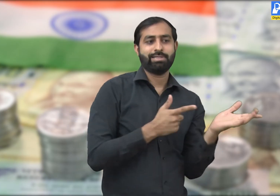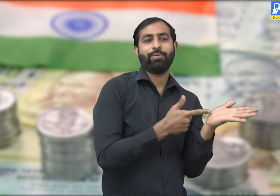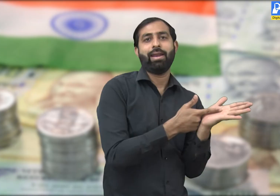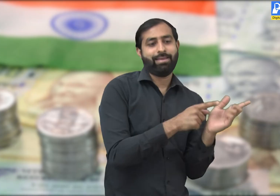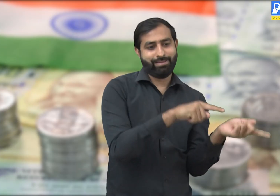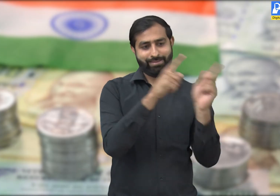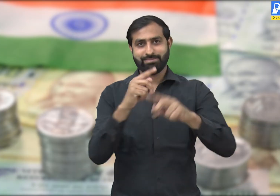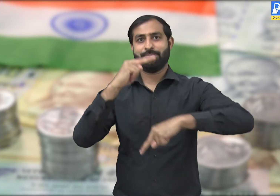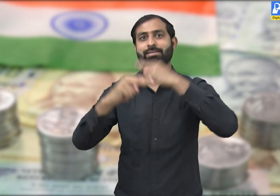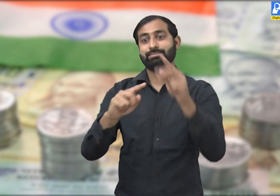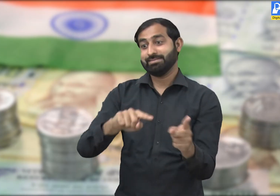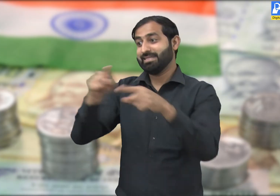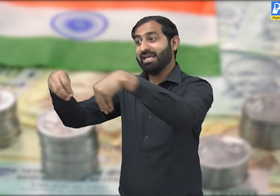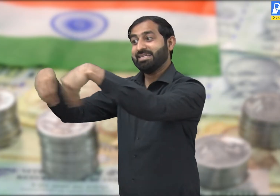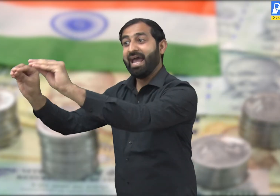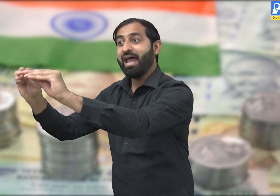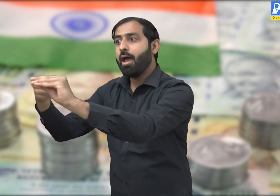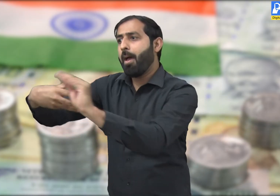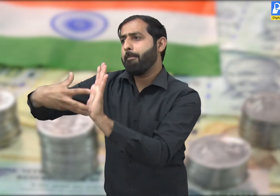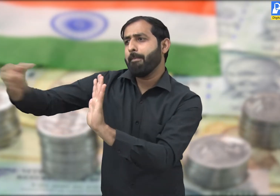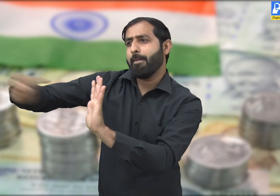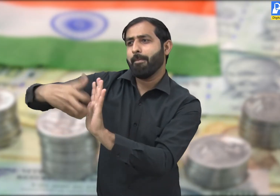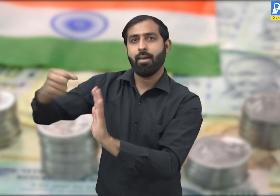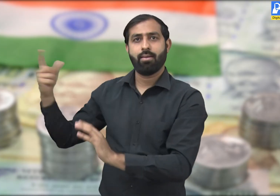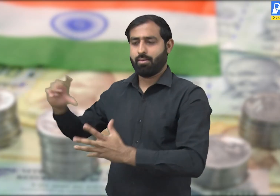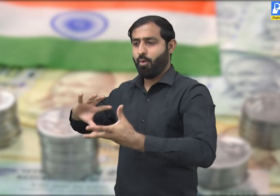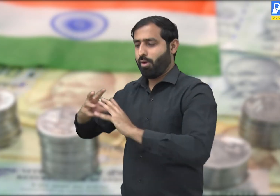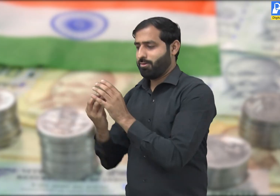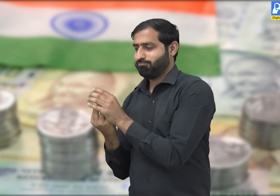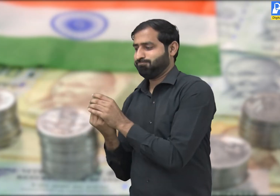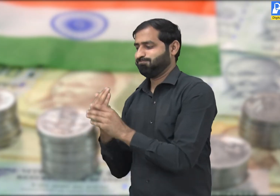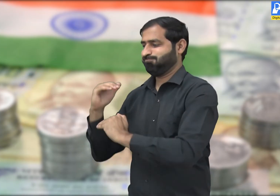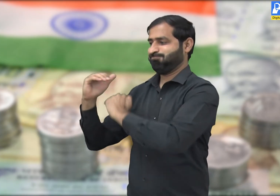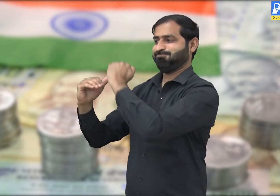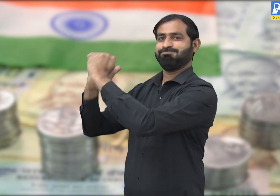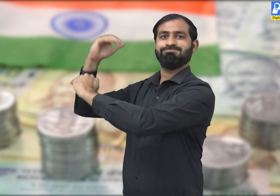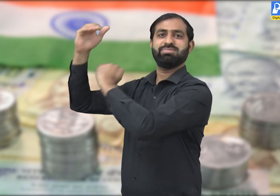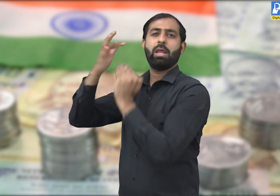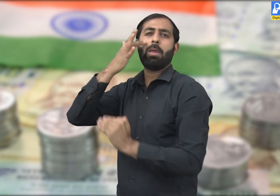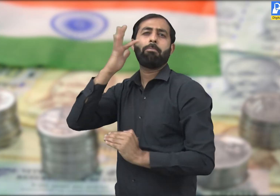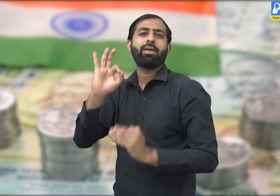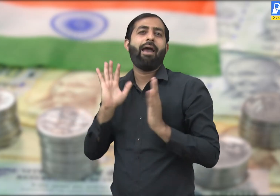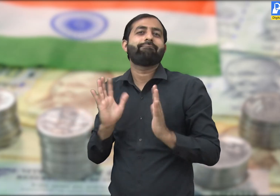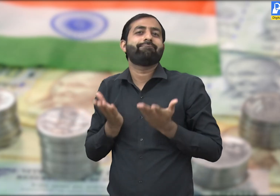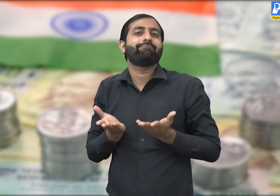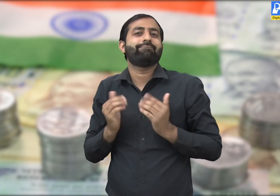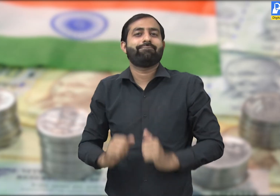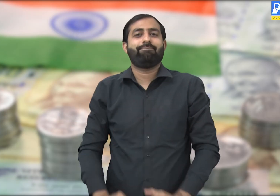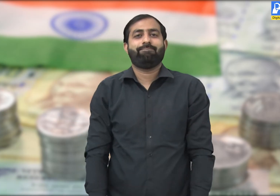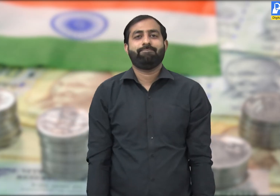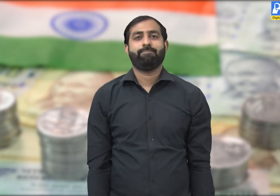cohesion in each sector bring progress expansion and economic development.